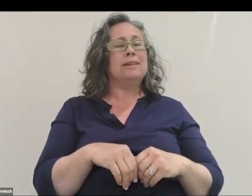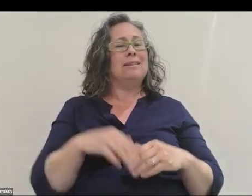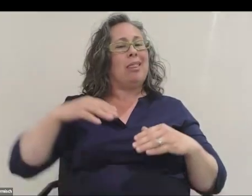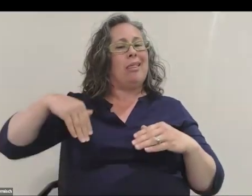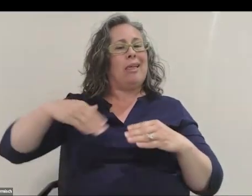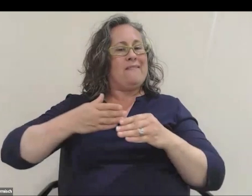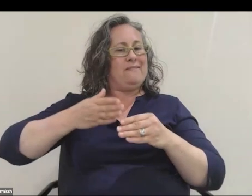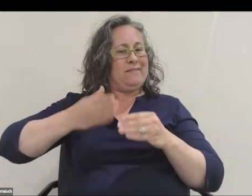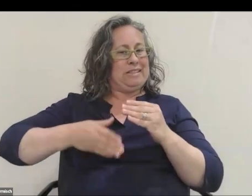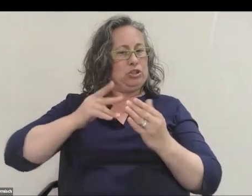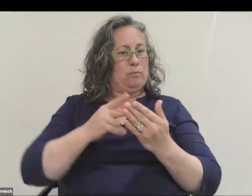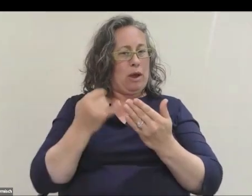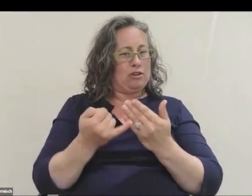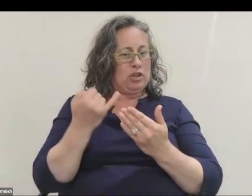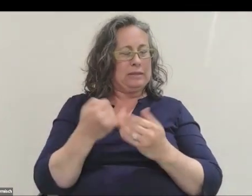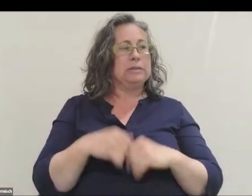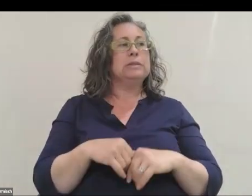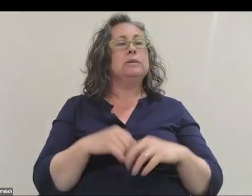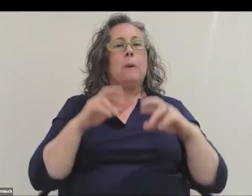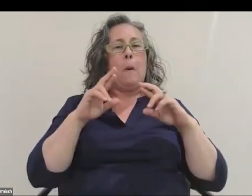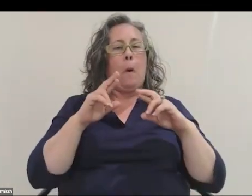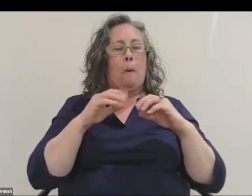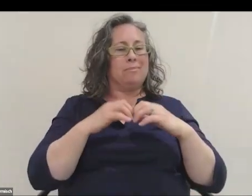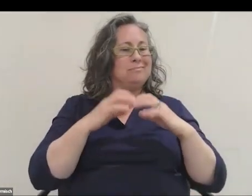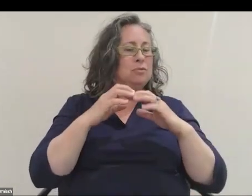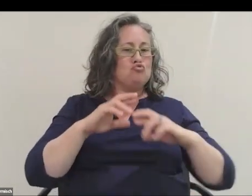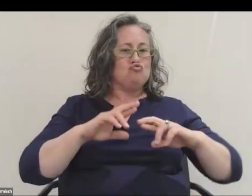It's not a finished project. We hope to have it up